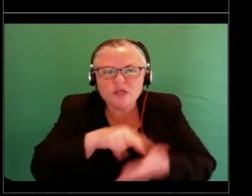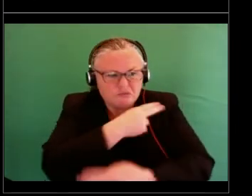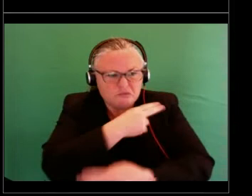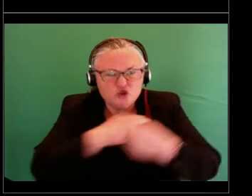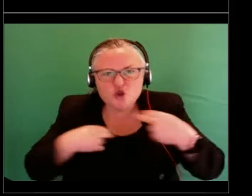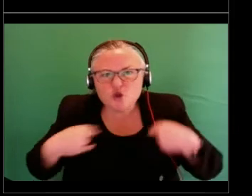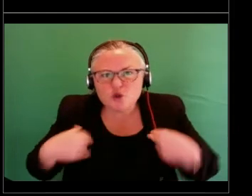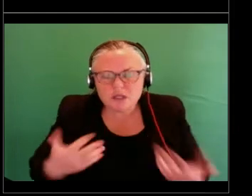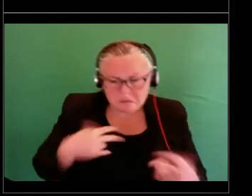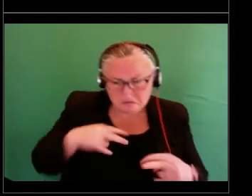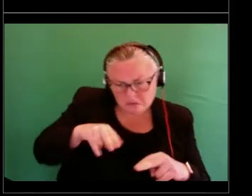Townsville.